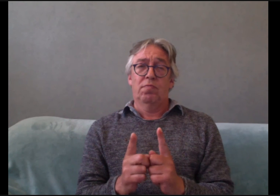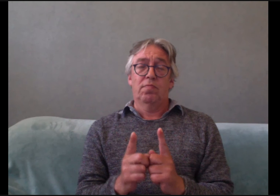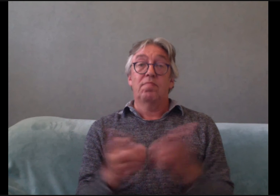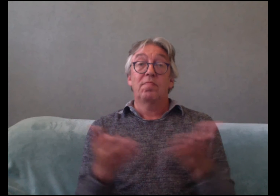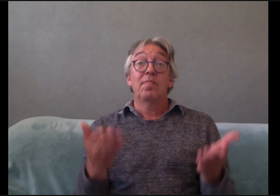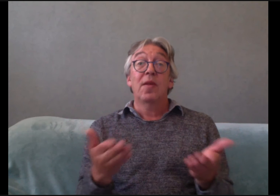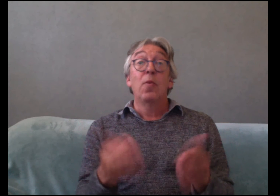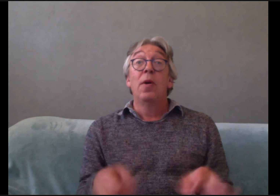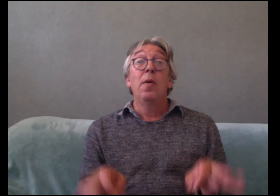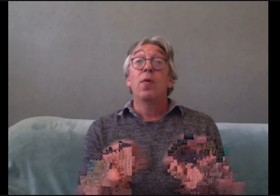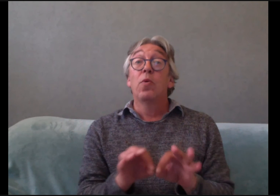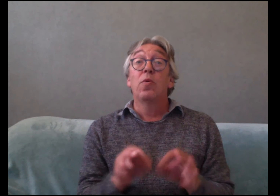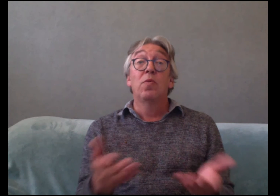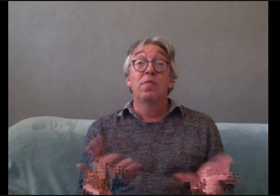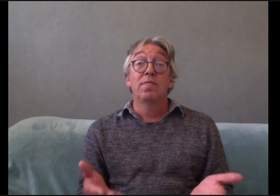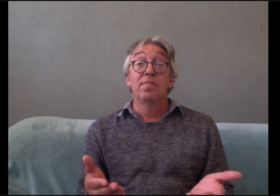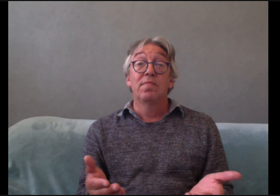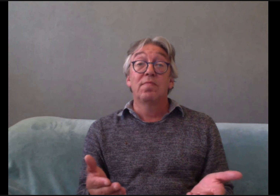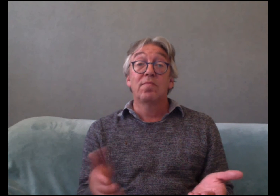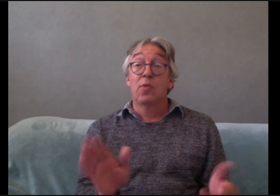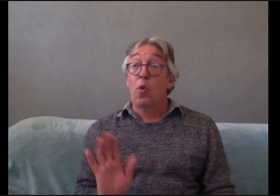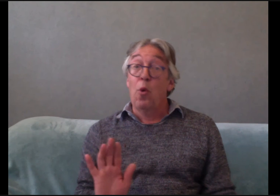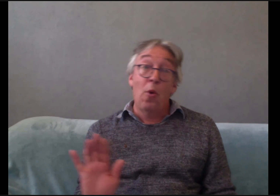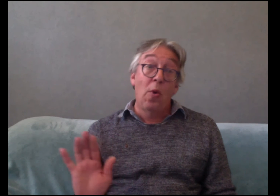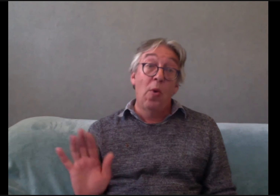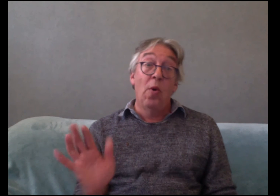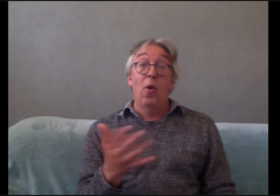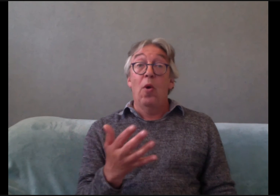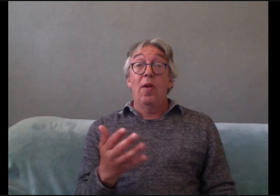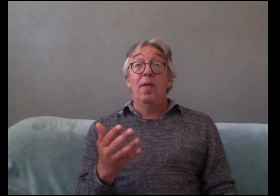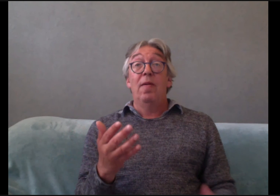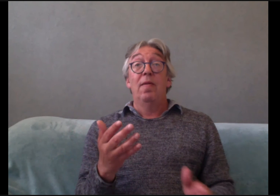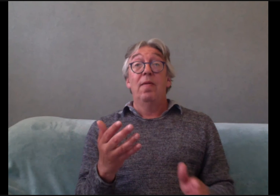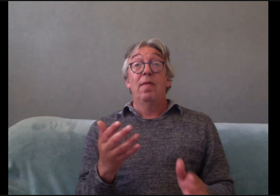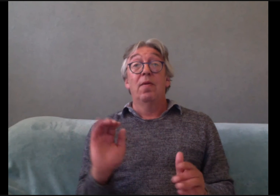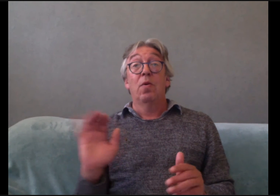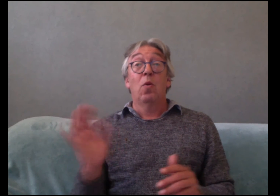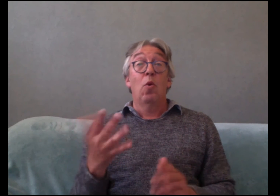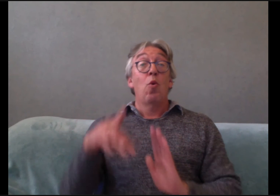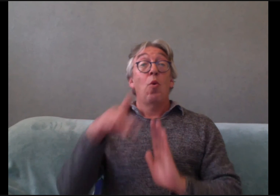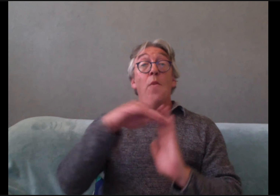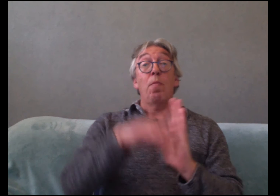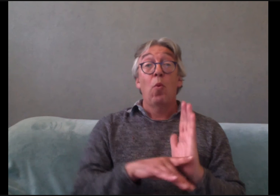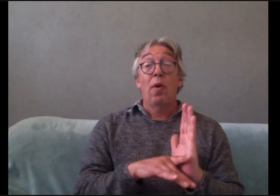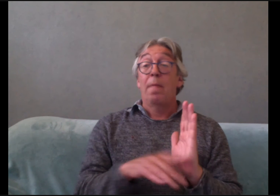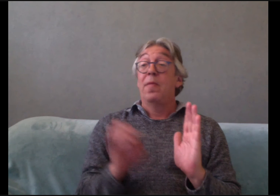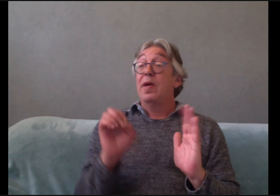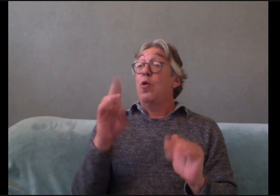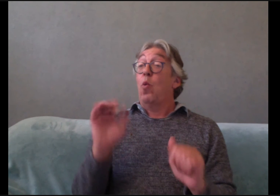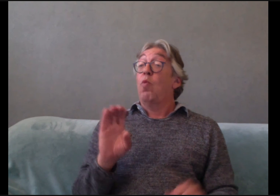that all the programmes, EU funds programmes, actions should respond to the crisis.